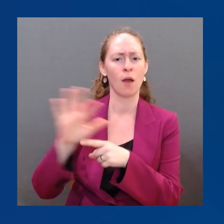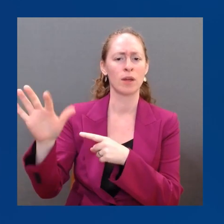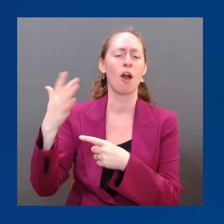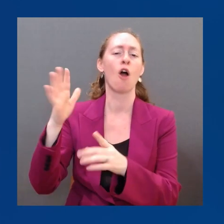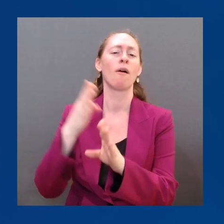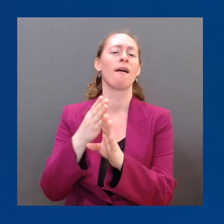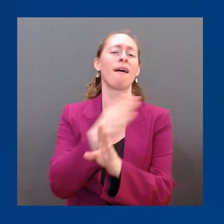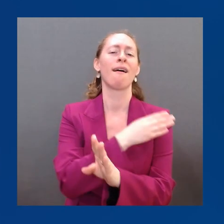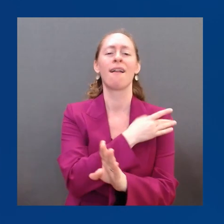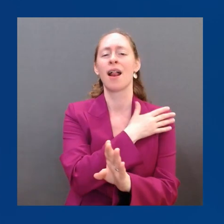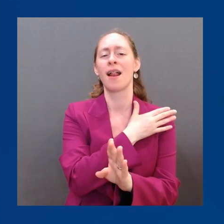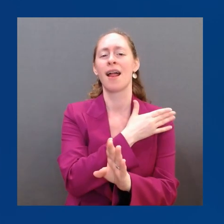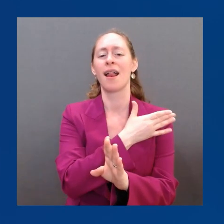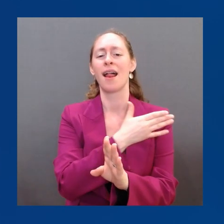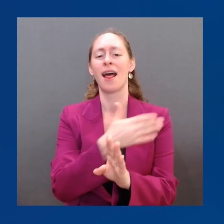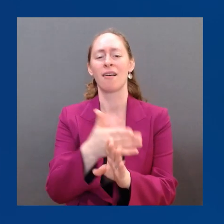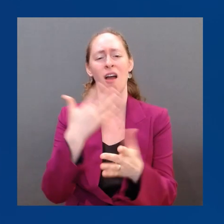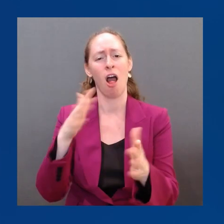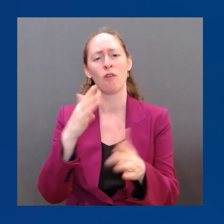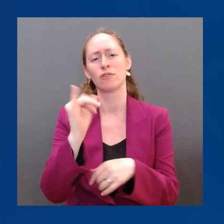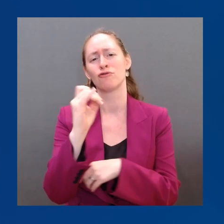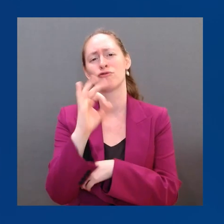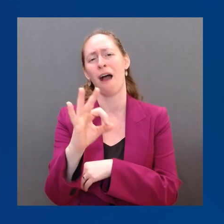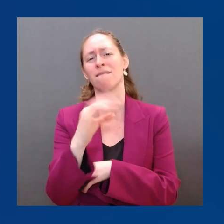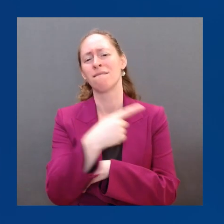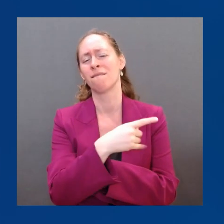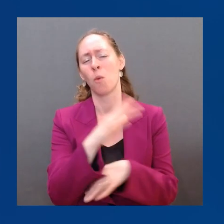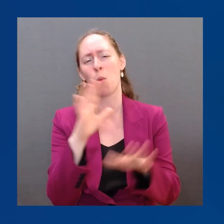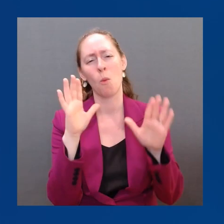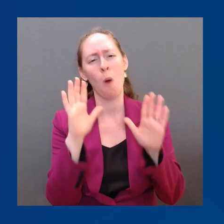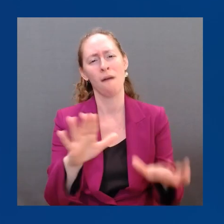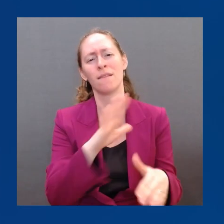of obtaining and acquiring Paxlovid and other therapeutics.